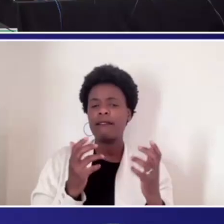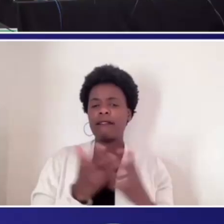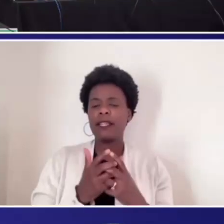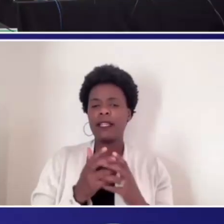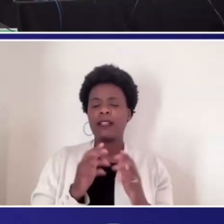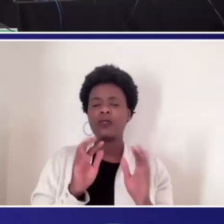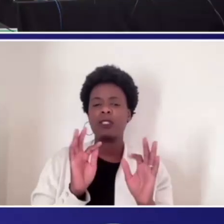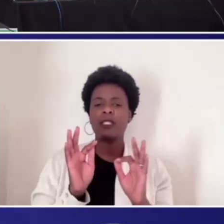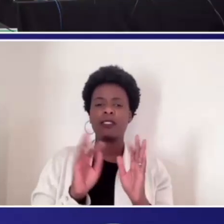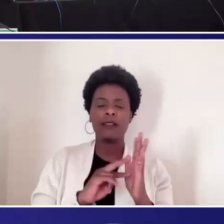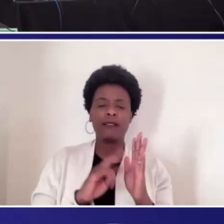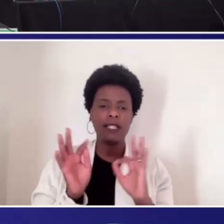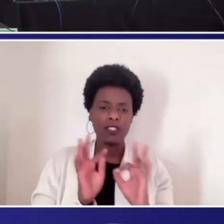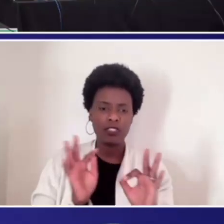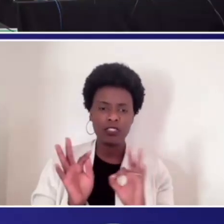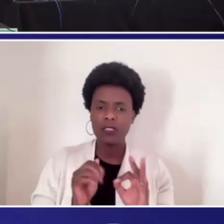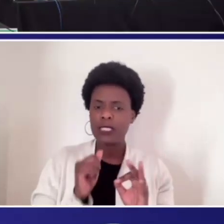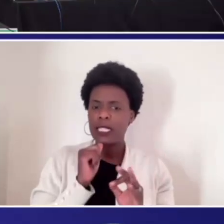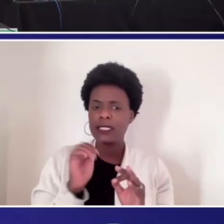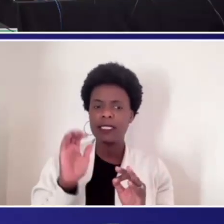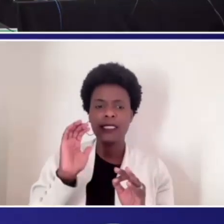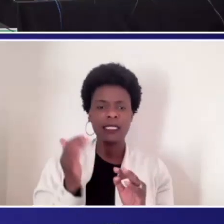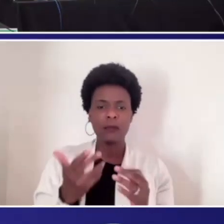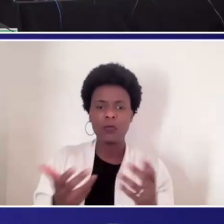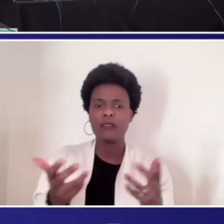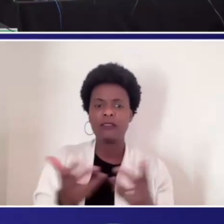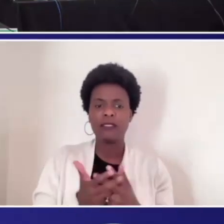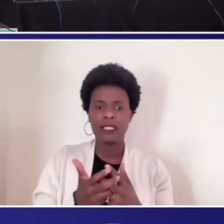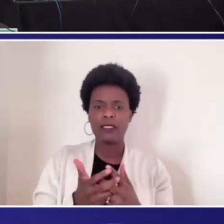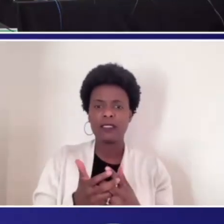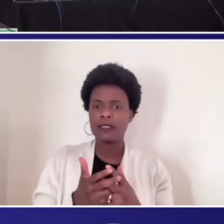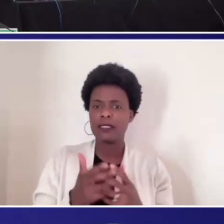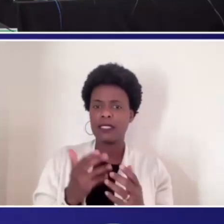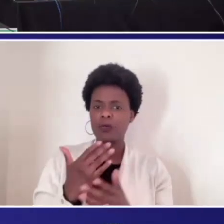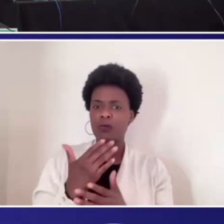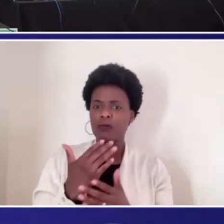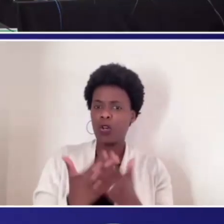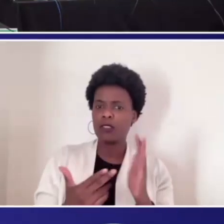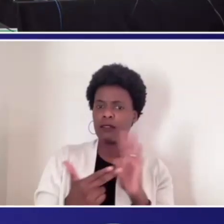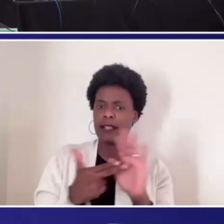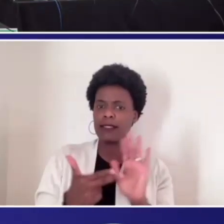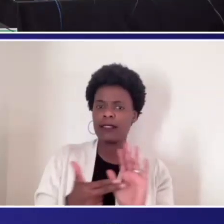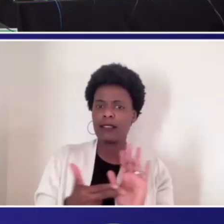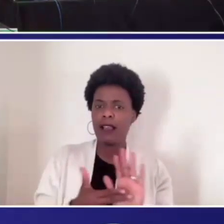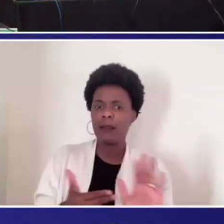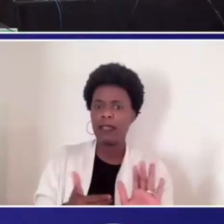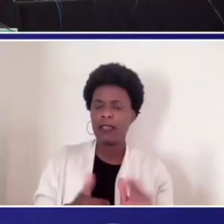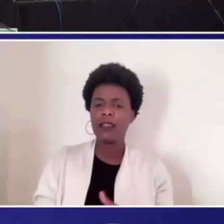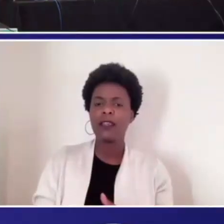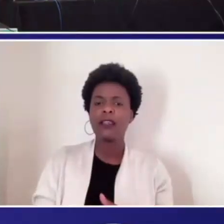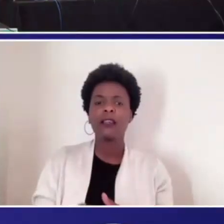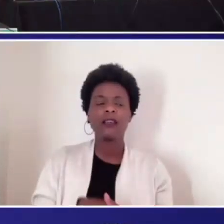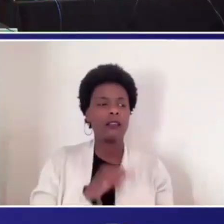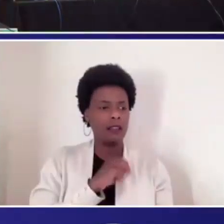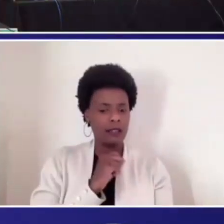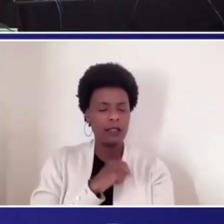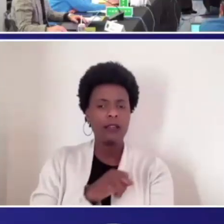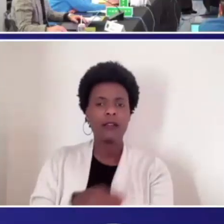doesn't seem to fit into any of those parts of the taxonomy. That's correct. I mean, I think what we were going with,